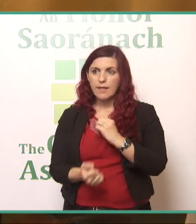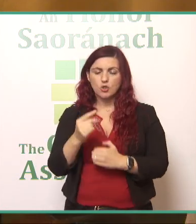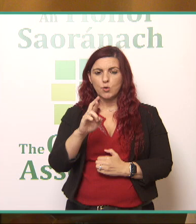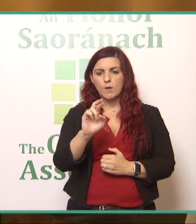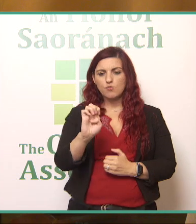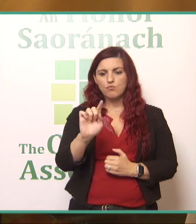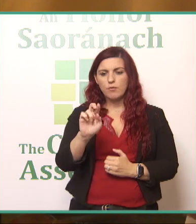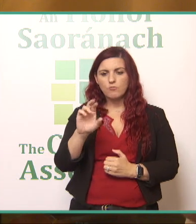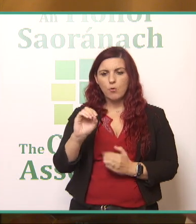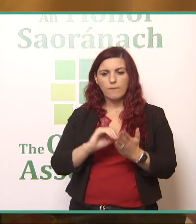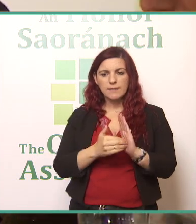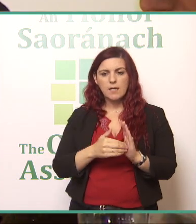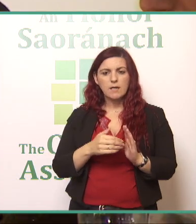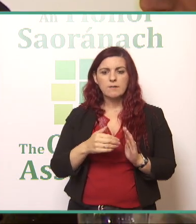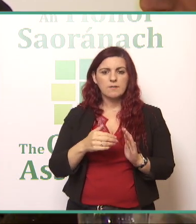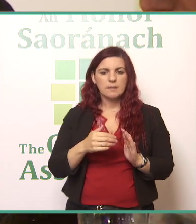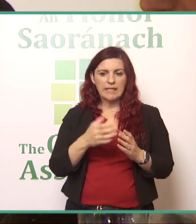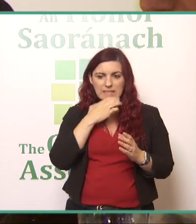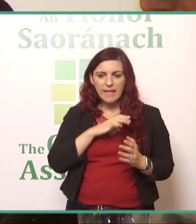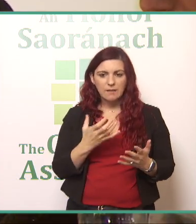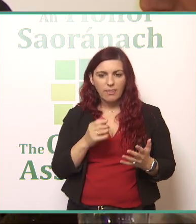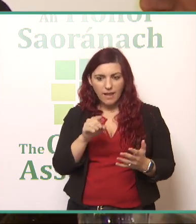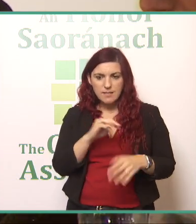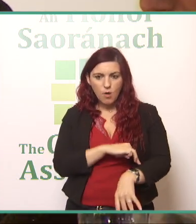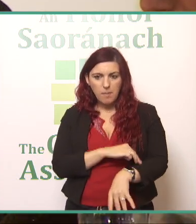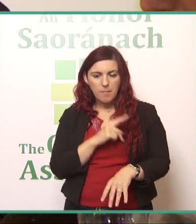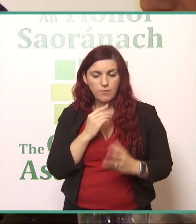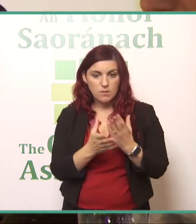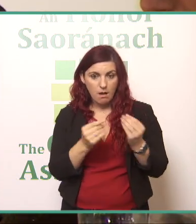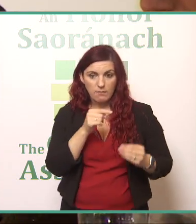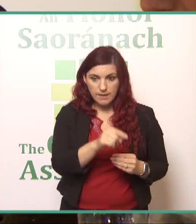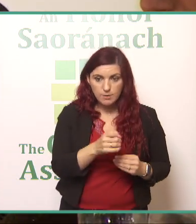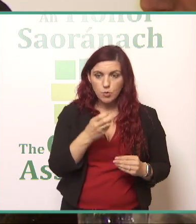the problem is hating solve that and you have less problems with peaklands